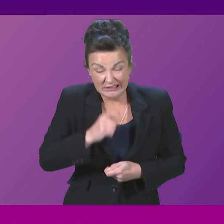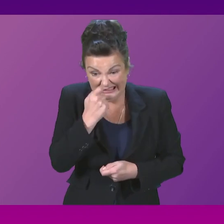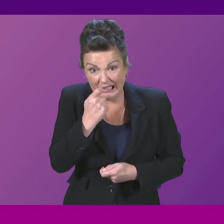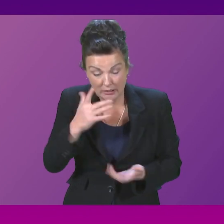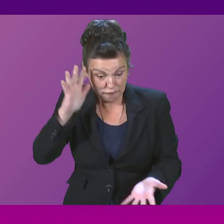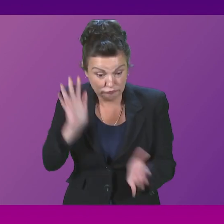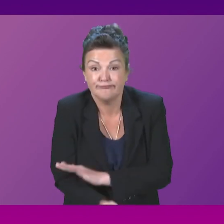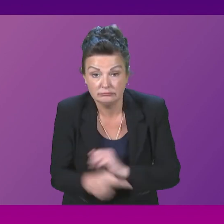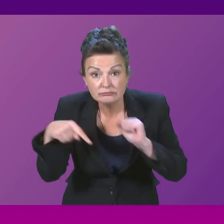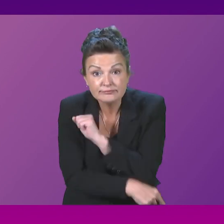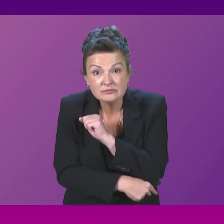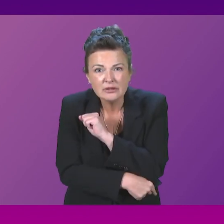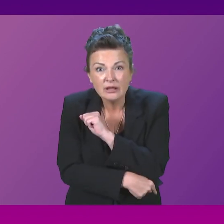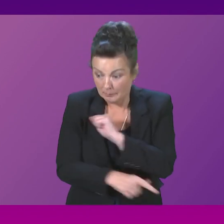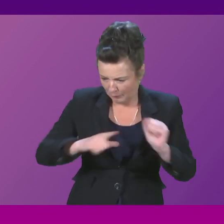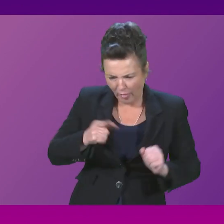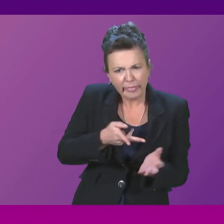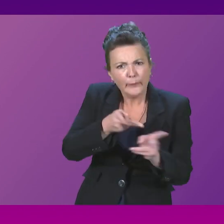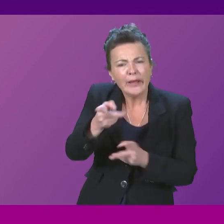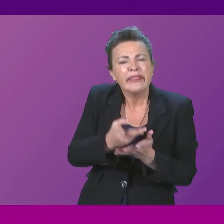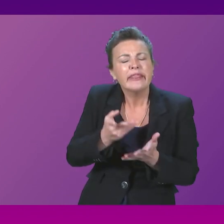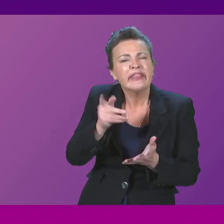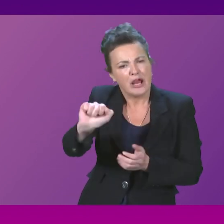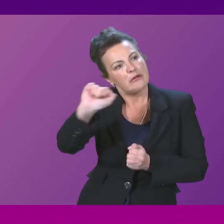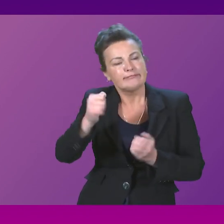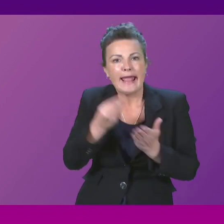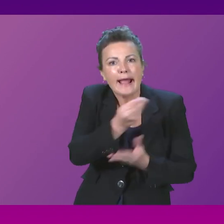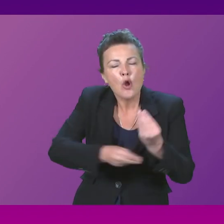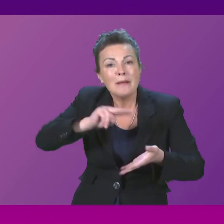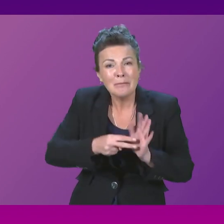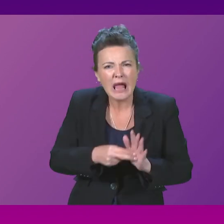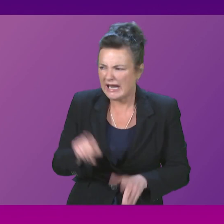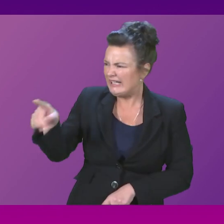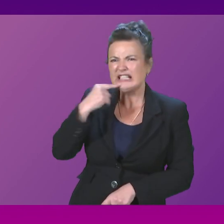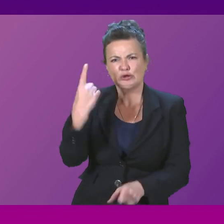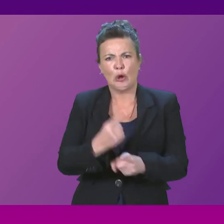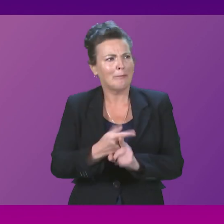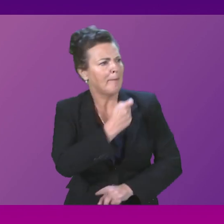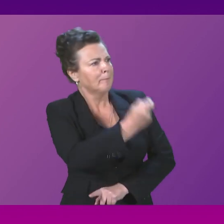He calls for security for mortgage payers—that from the party that, because of its incompetence,